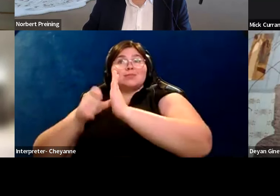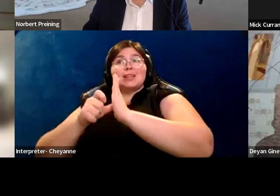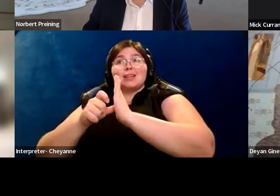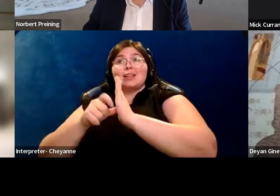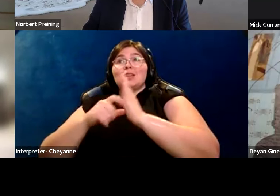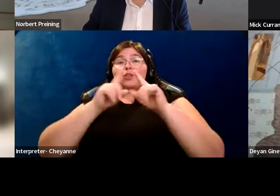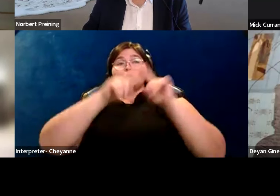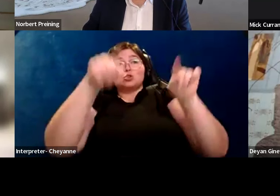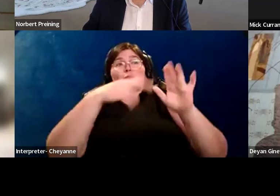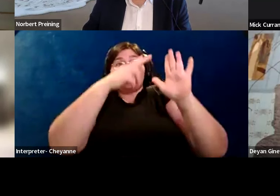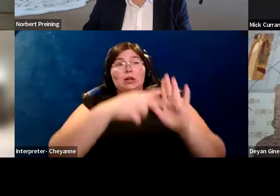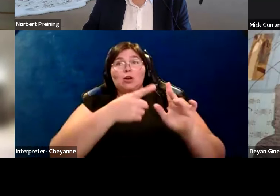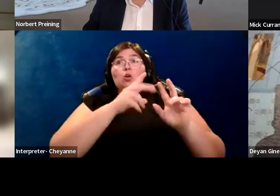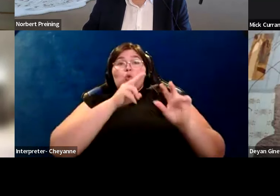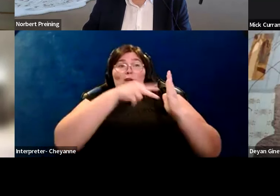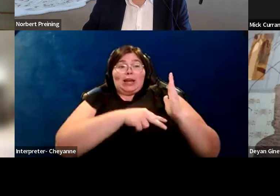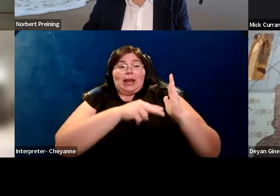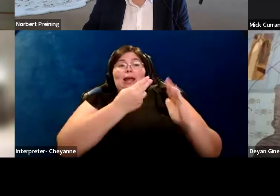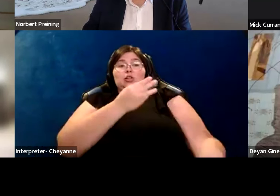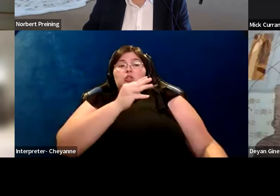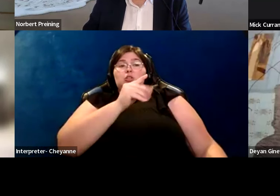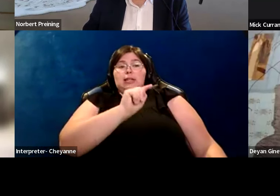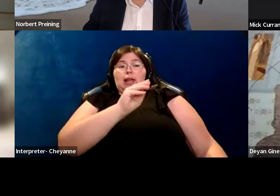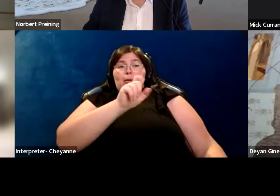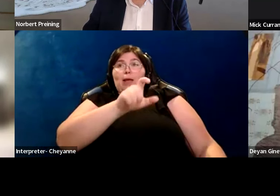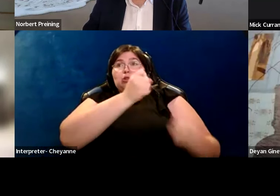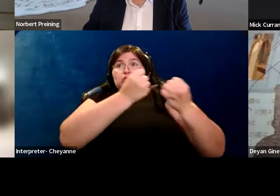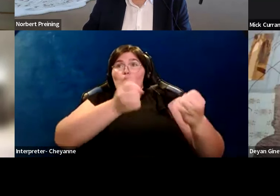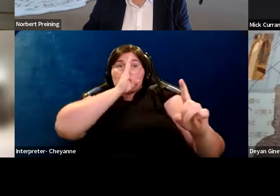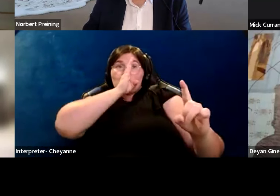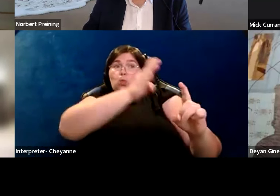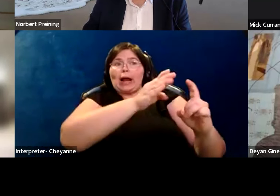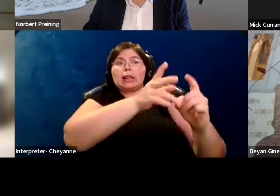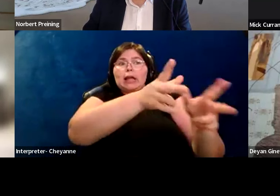source directly. We don't really do that these days.